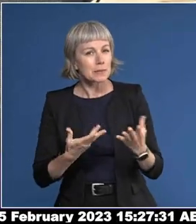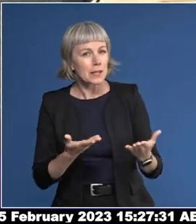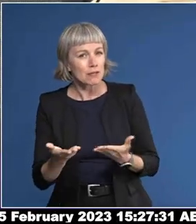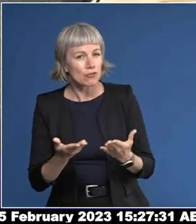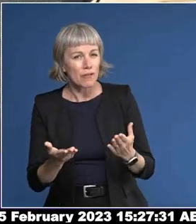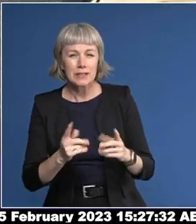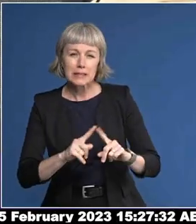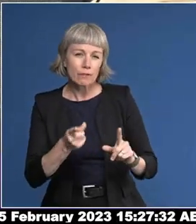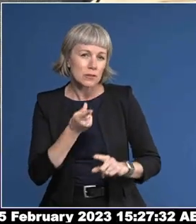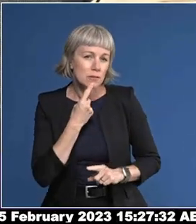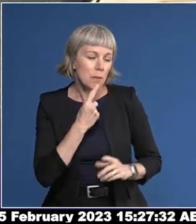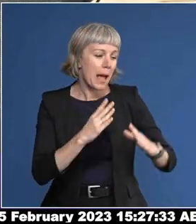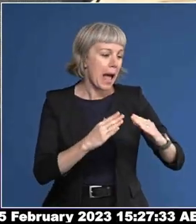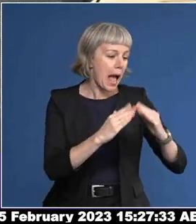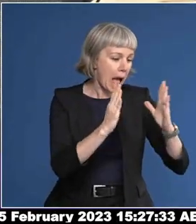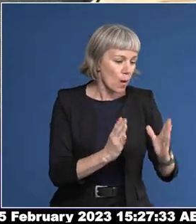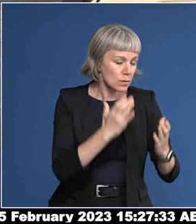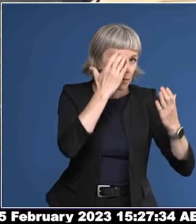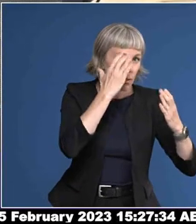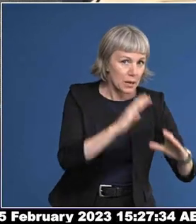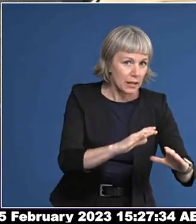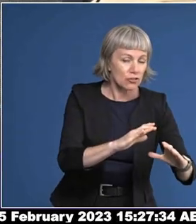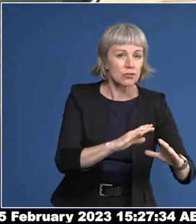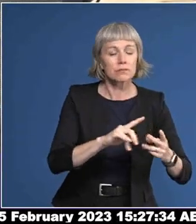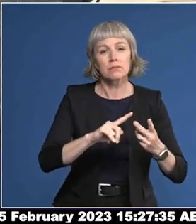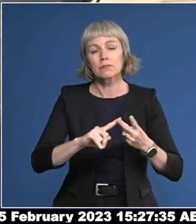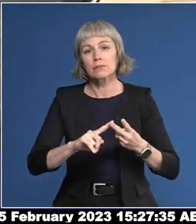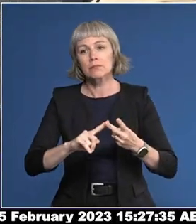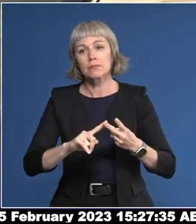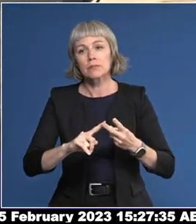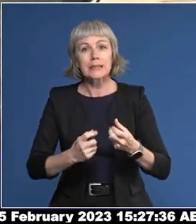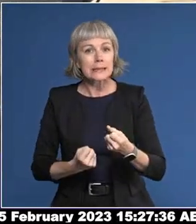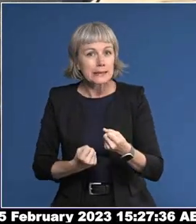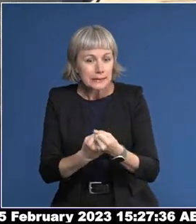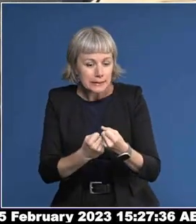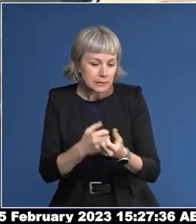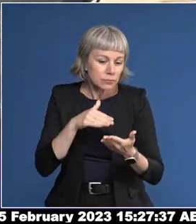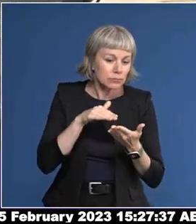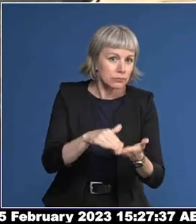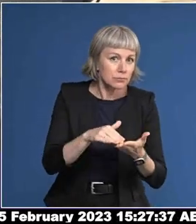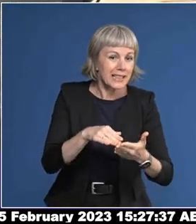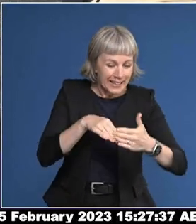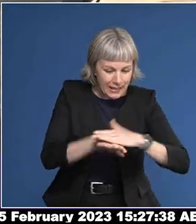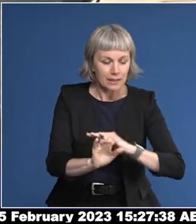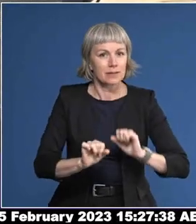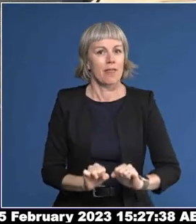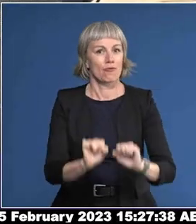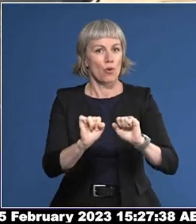and accommodation. You do assistance in-house, so personal care, daily life tasks,